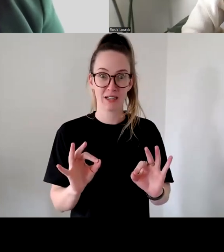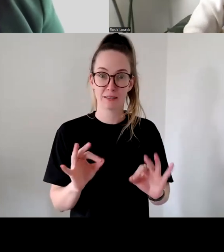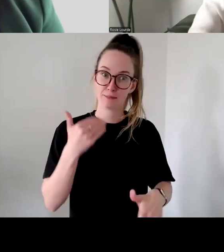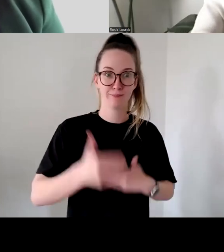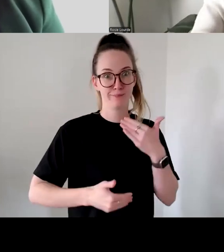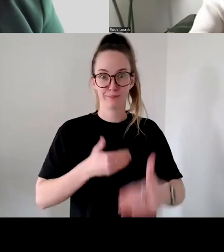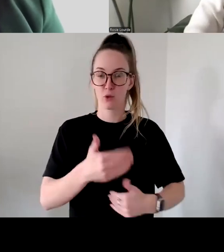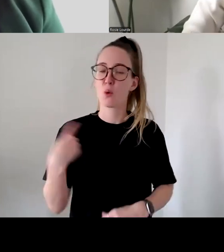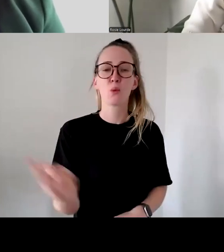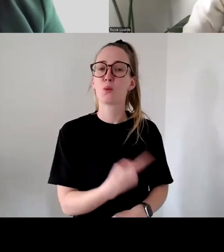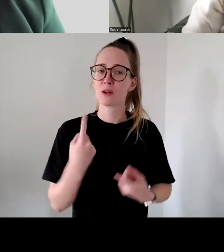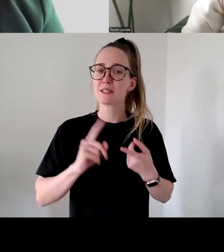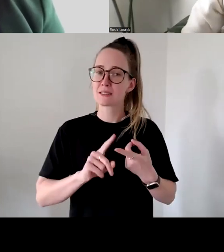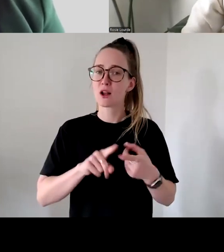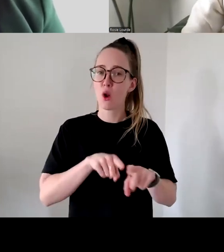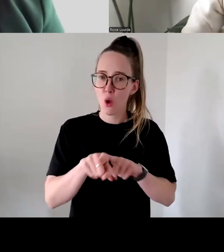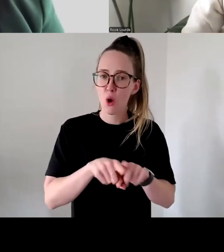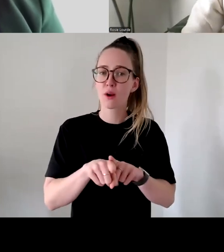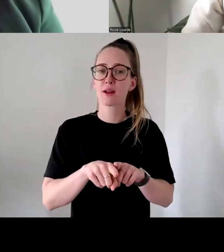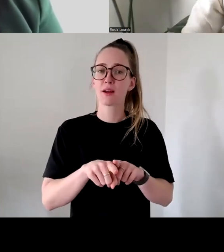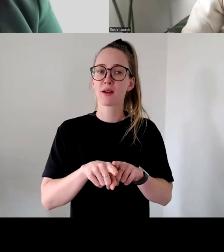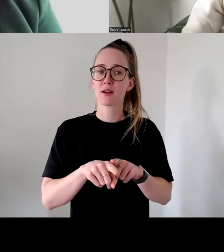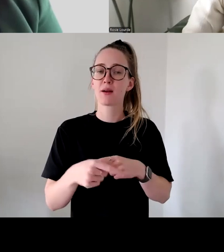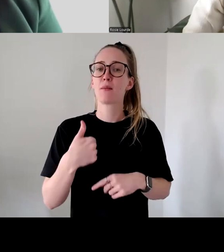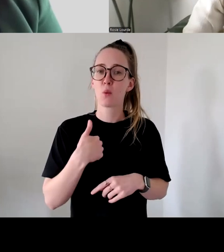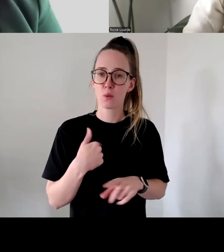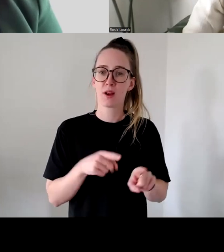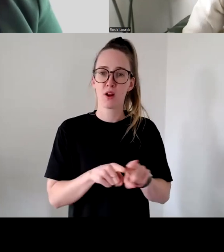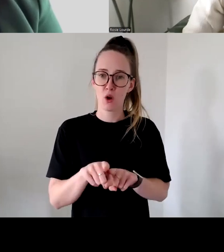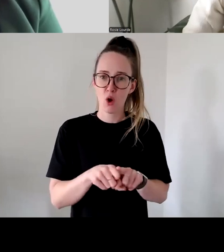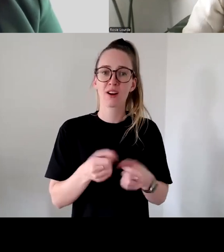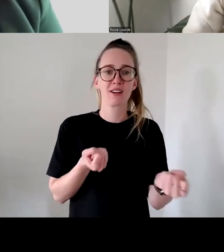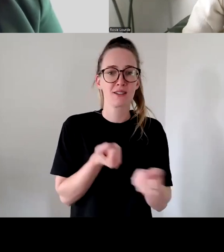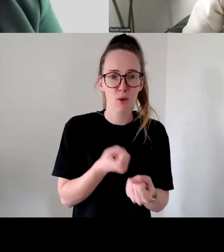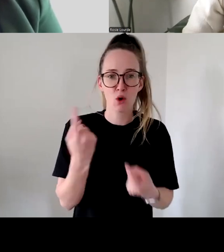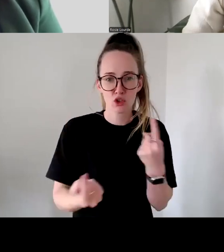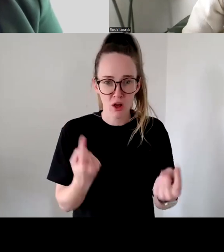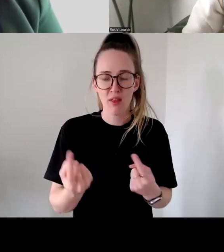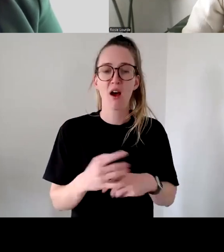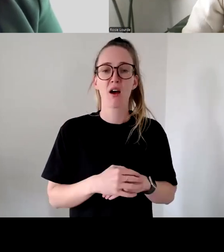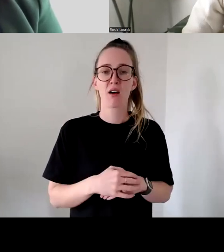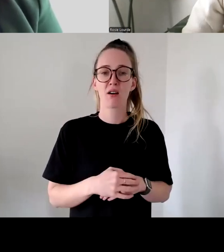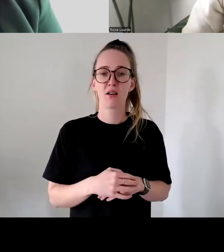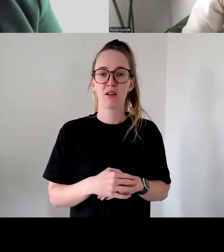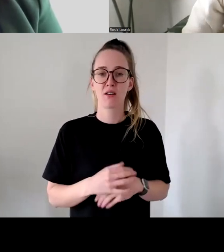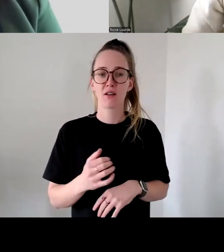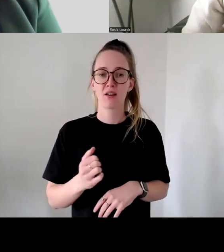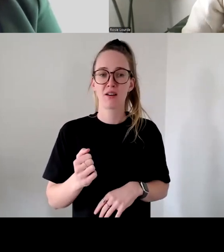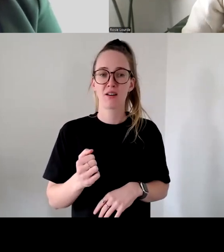but we are learning, supported in a world where the expectation that we should tolerate poor